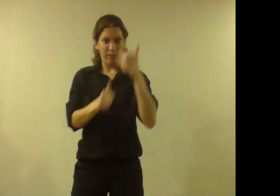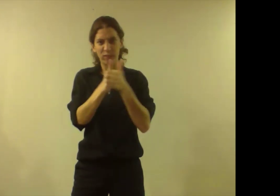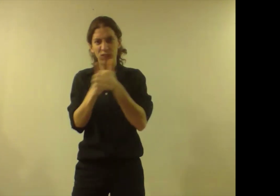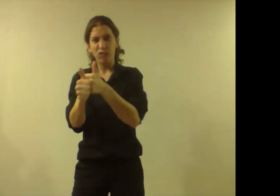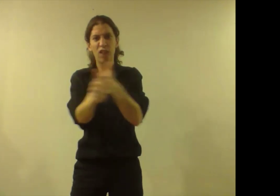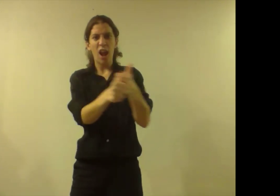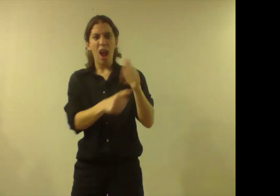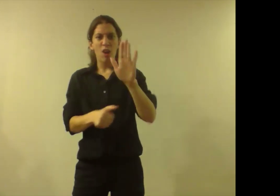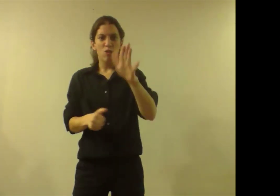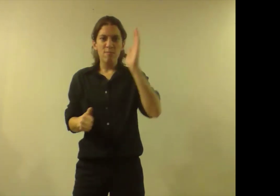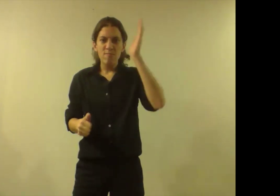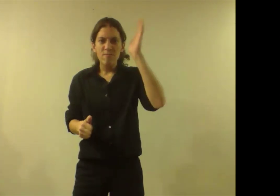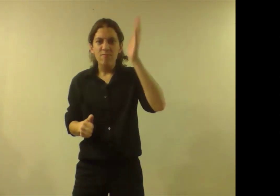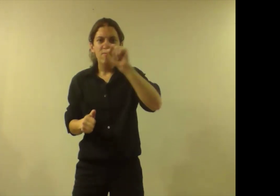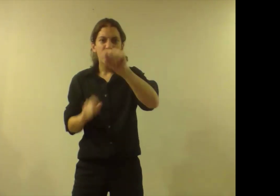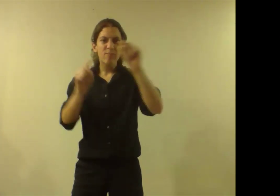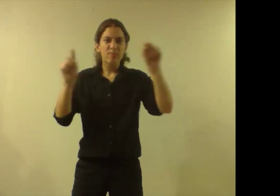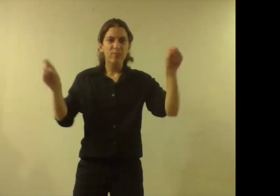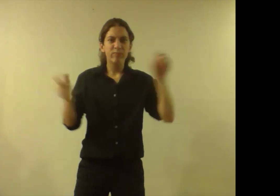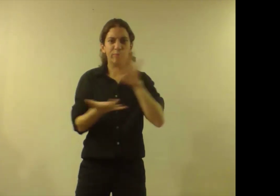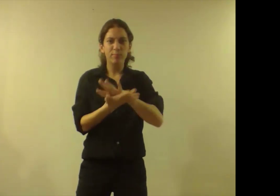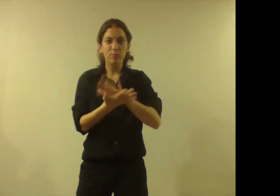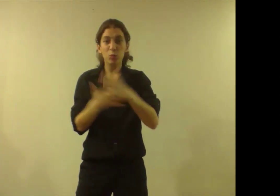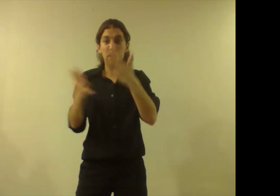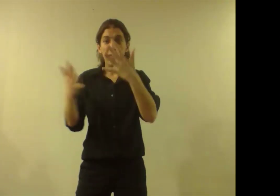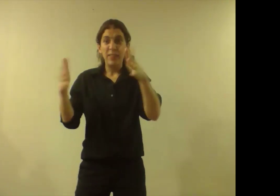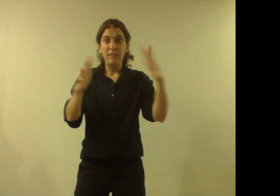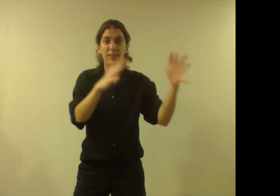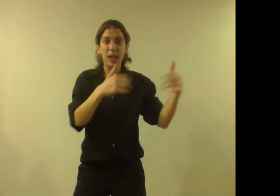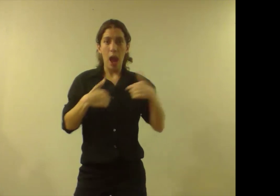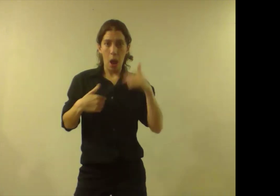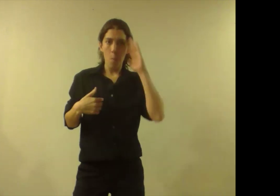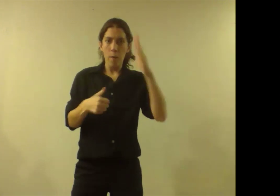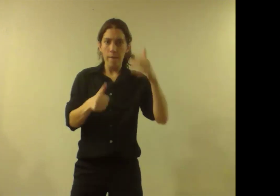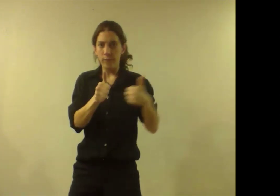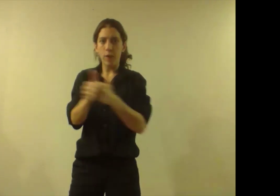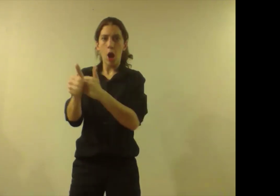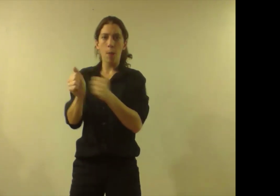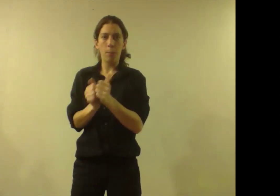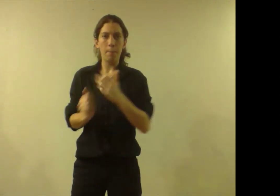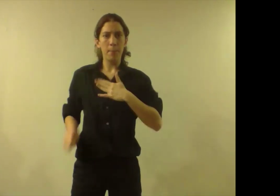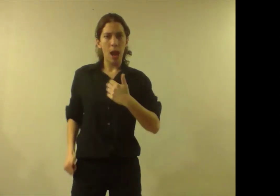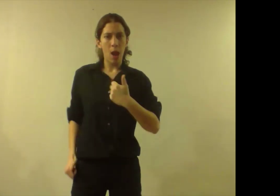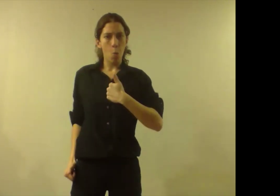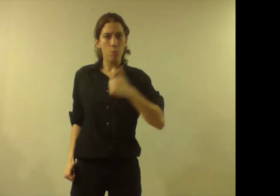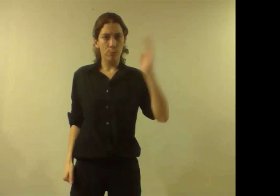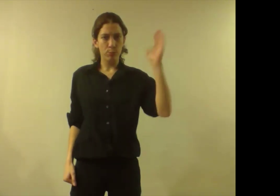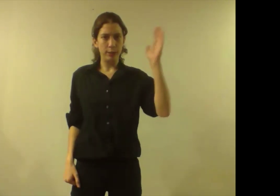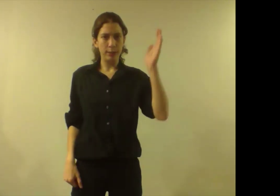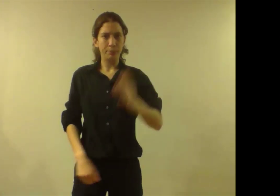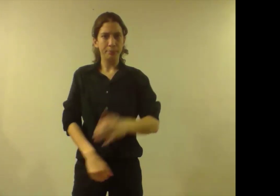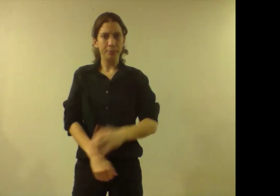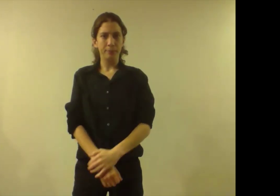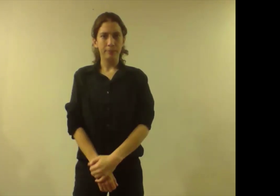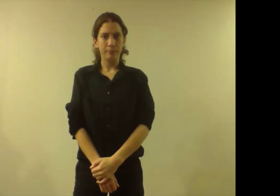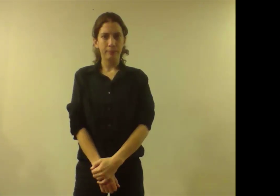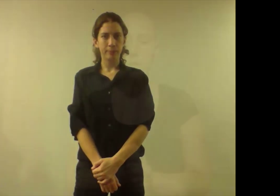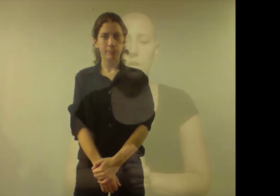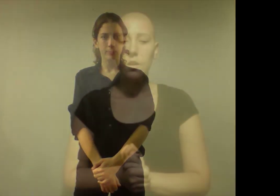I will follow you to every school you go to and give a follow up presentation.